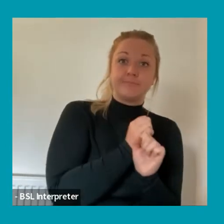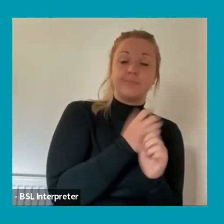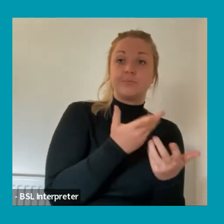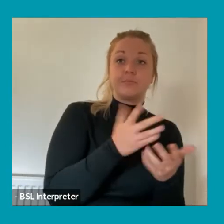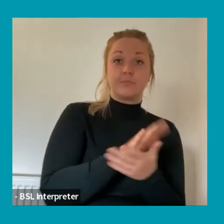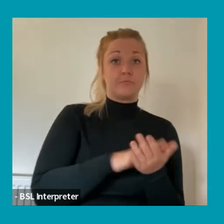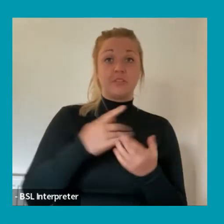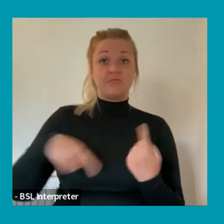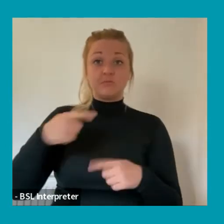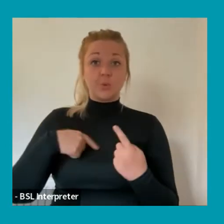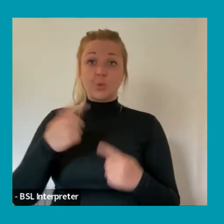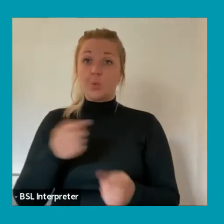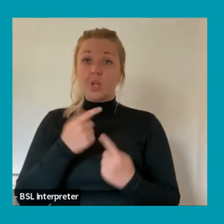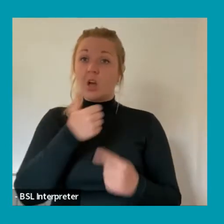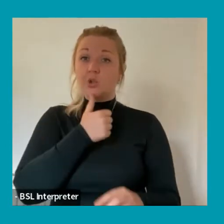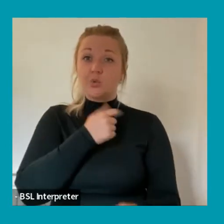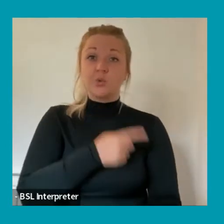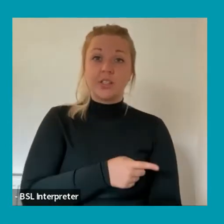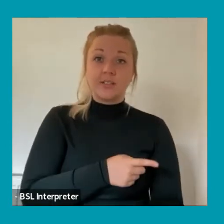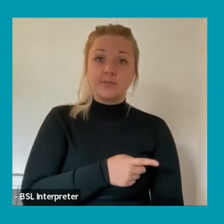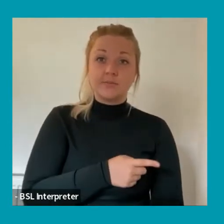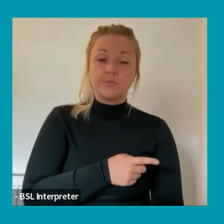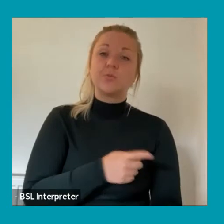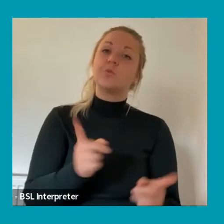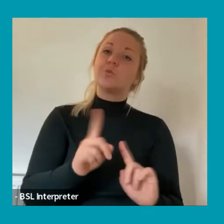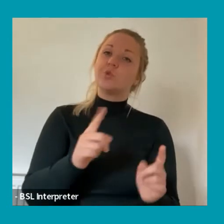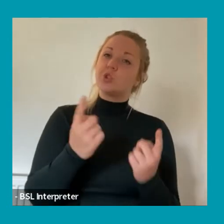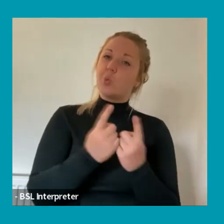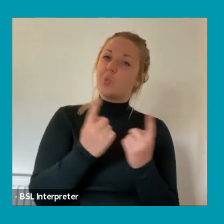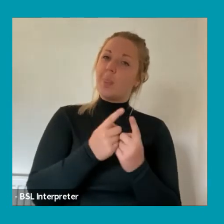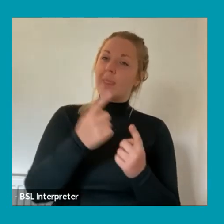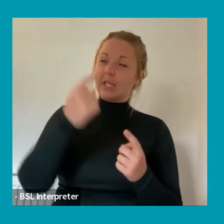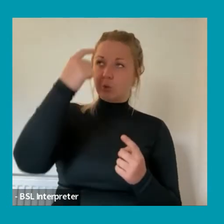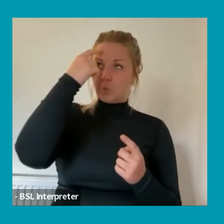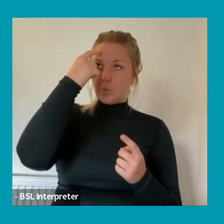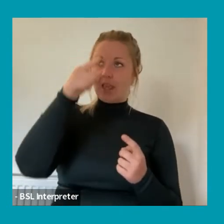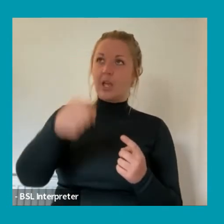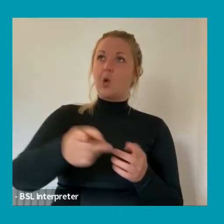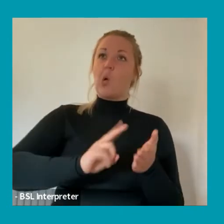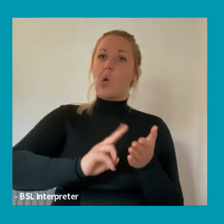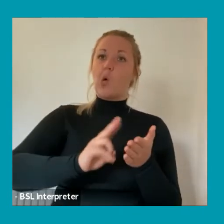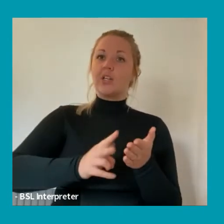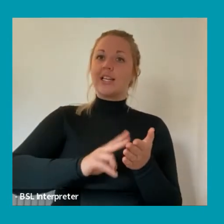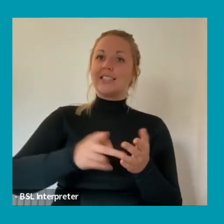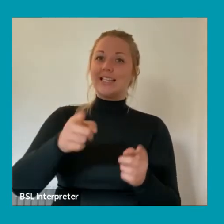What kinds of things do you think organisations could be doing to encourage people to be--